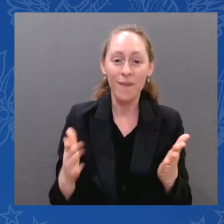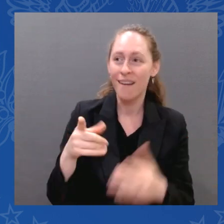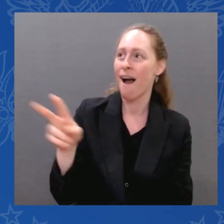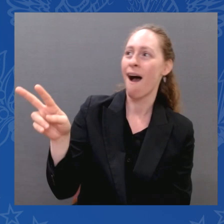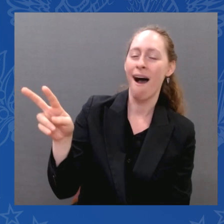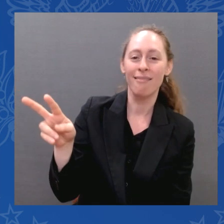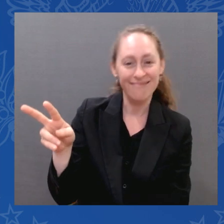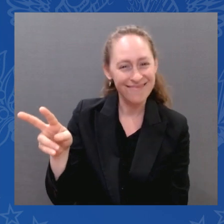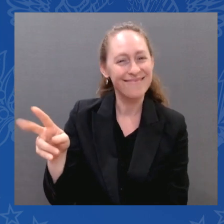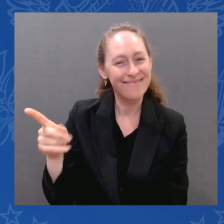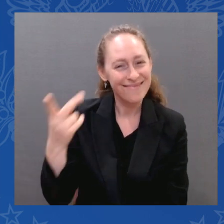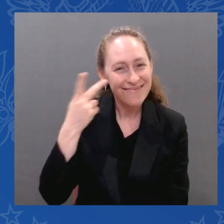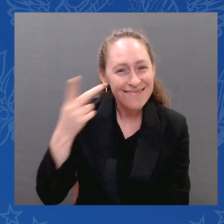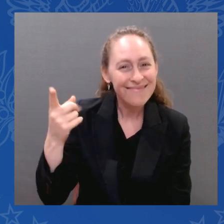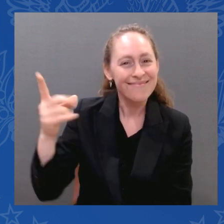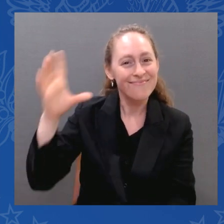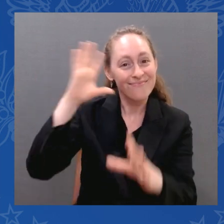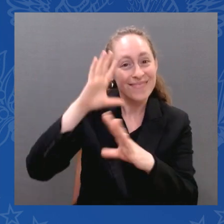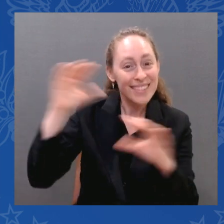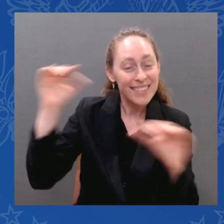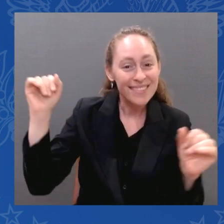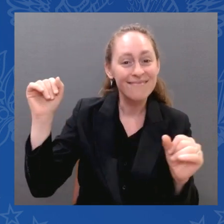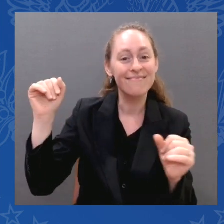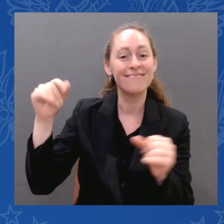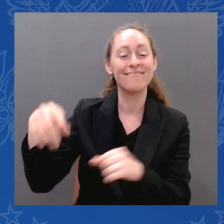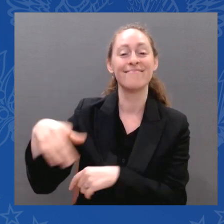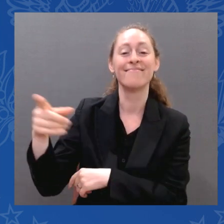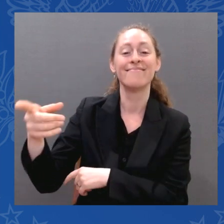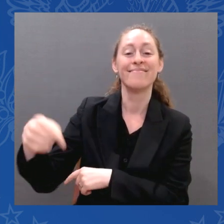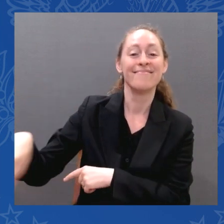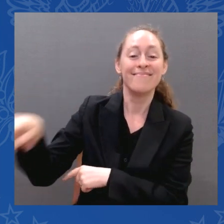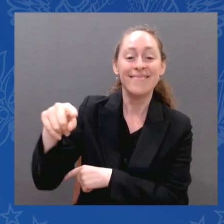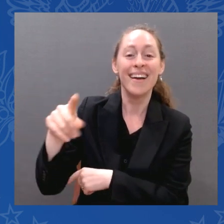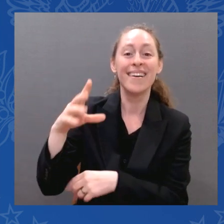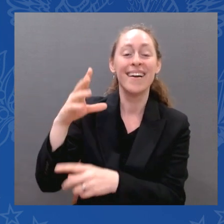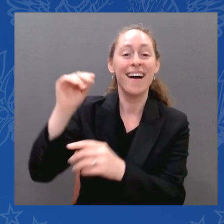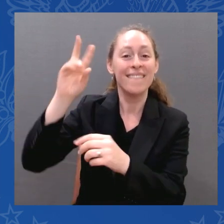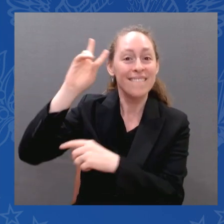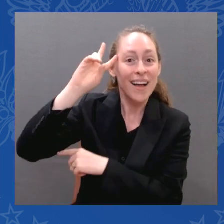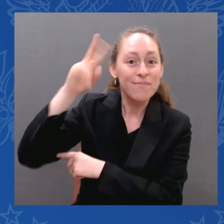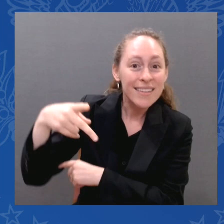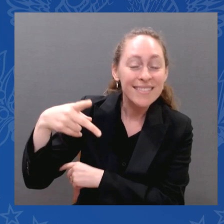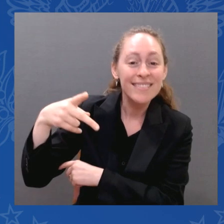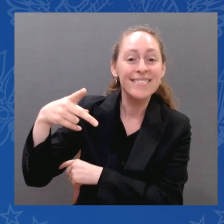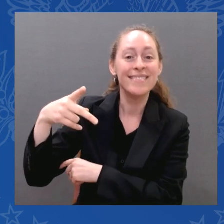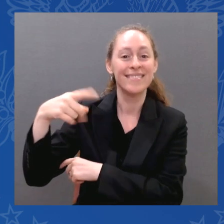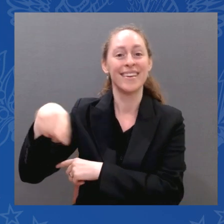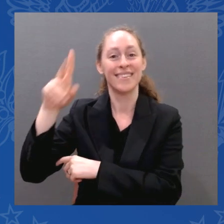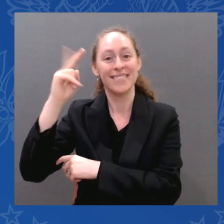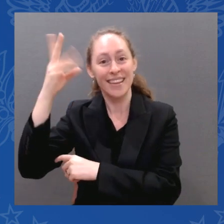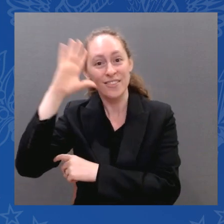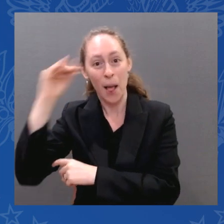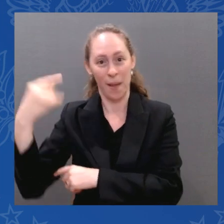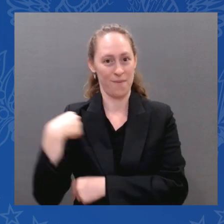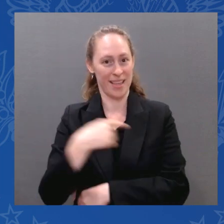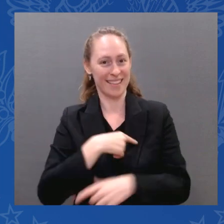and second gentleman, you're -- you can look back on your journey and see just how far you've come.